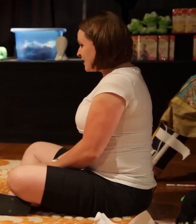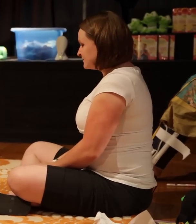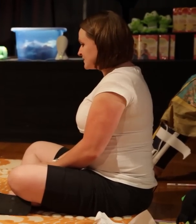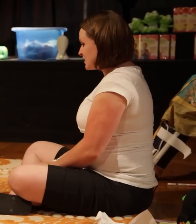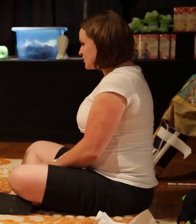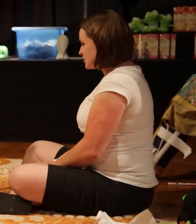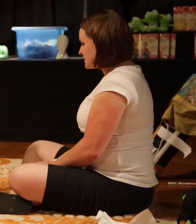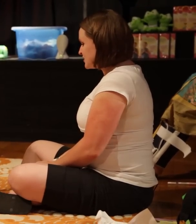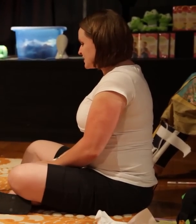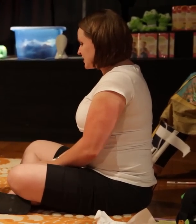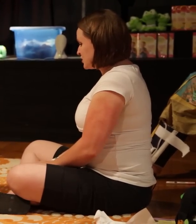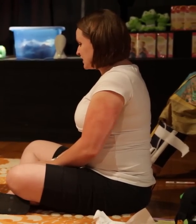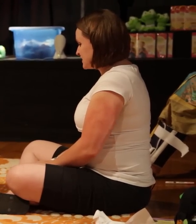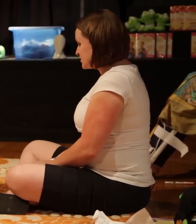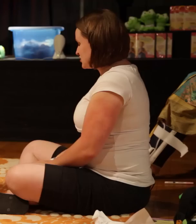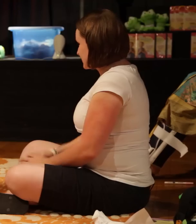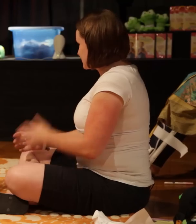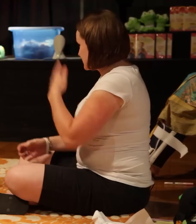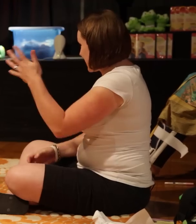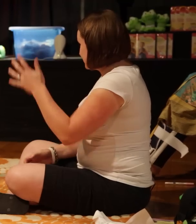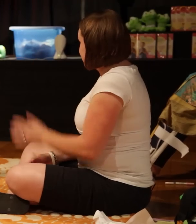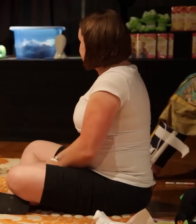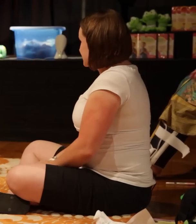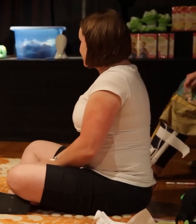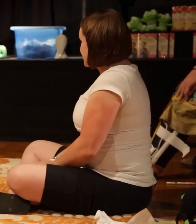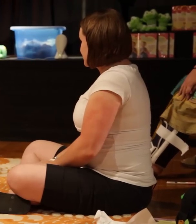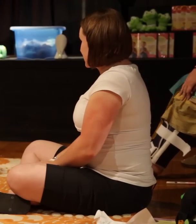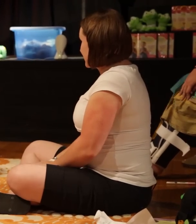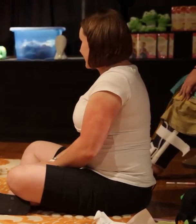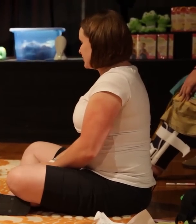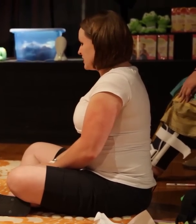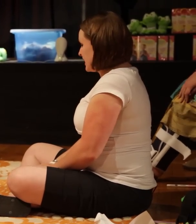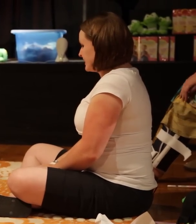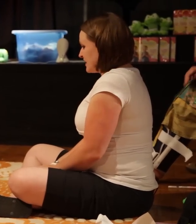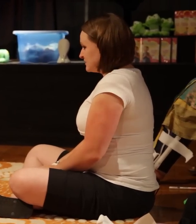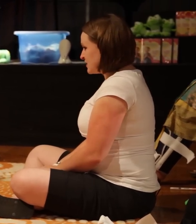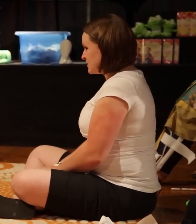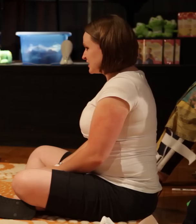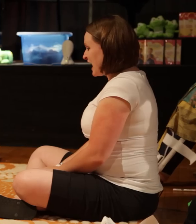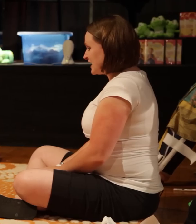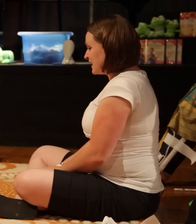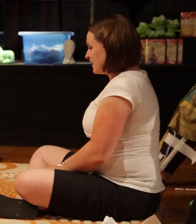And so she just teaches at the community school continued ed. She teaches beginner and intermediate ASL. Great!